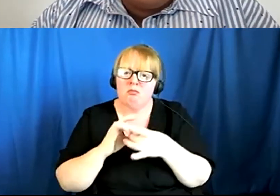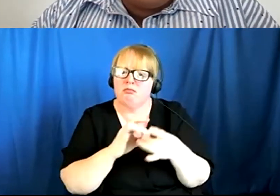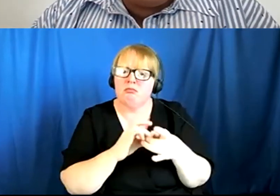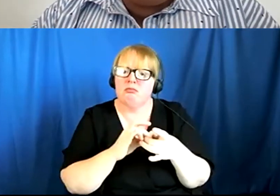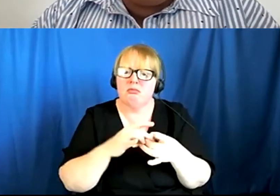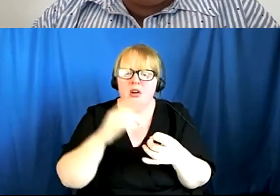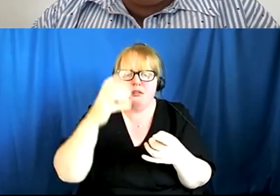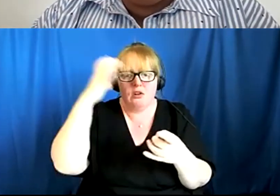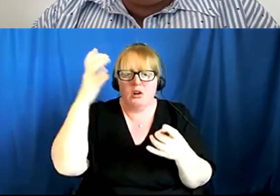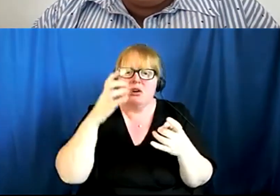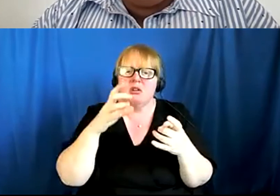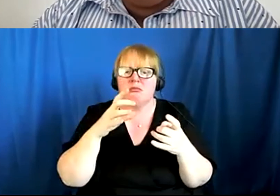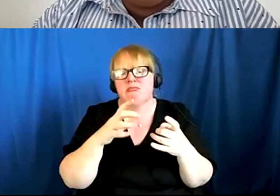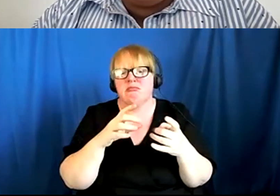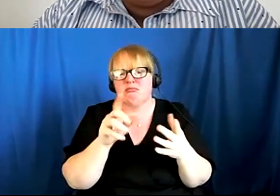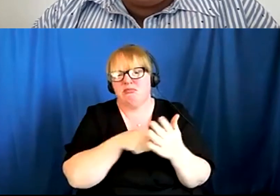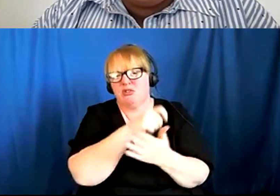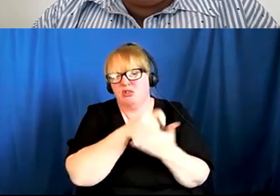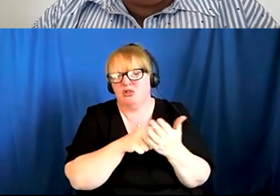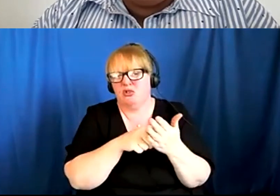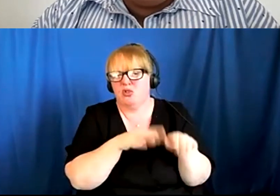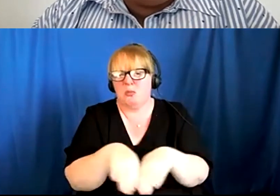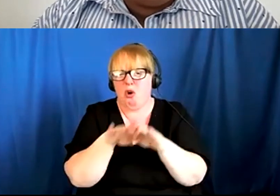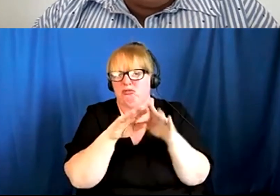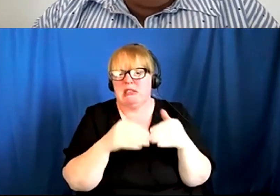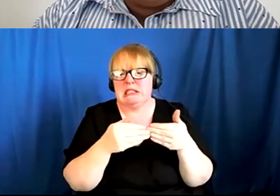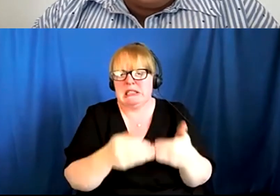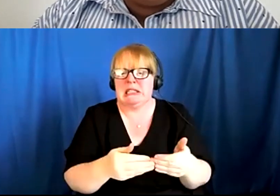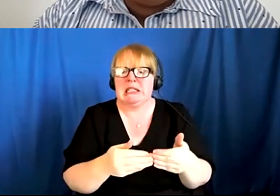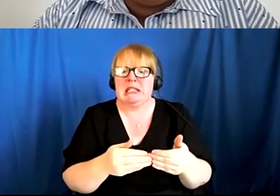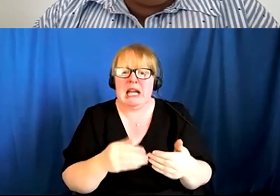And so today, we've been looking at two very different practices.